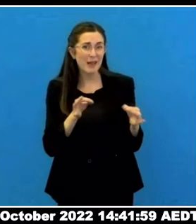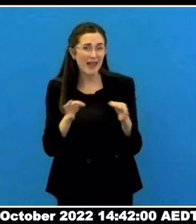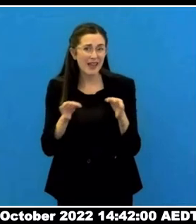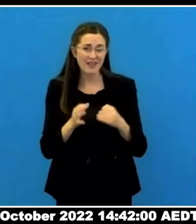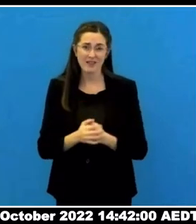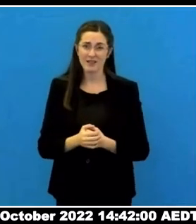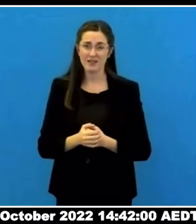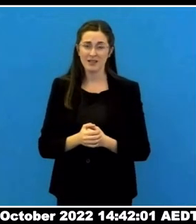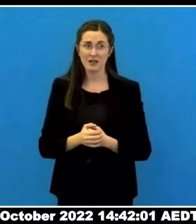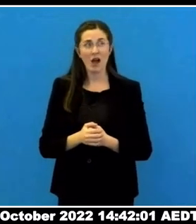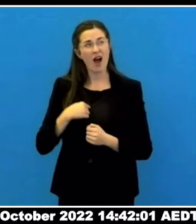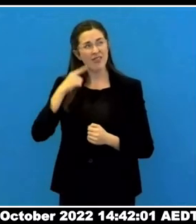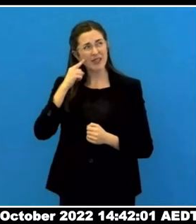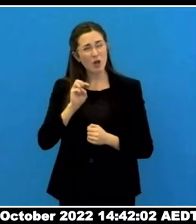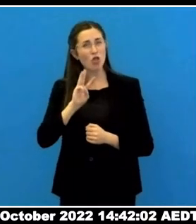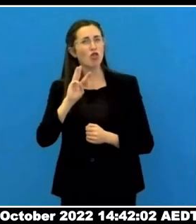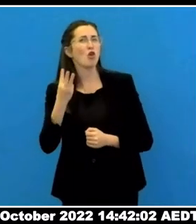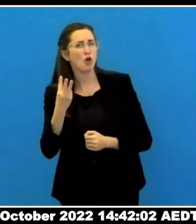I think this will be my daughter's third plan.